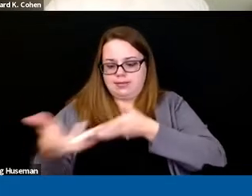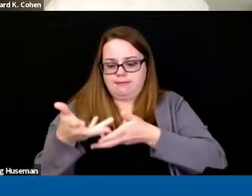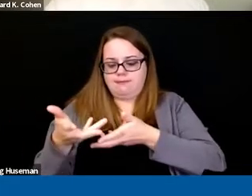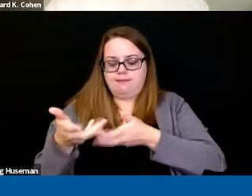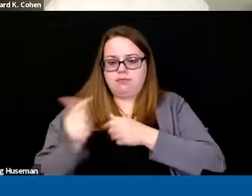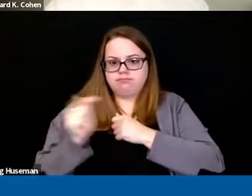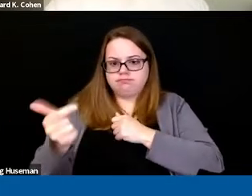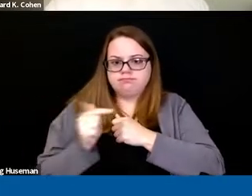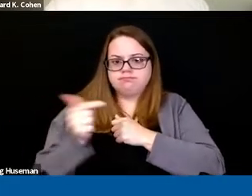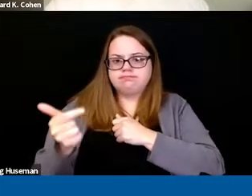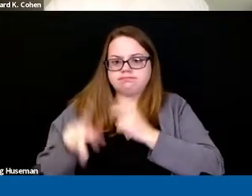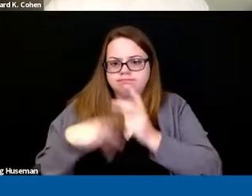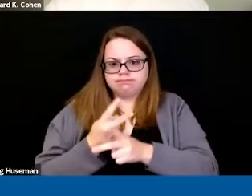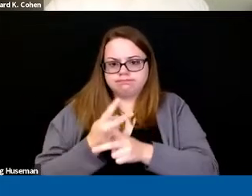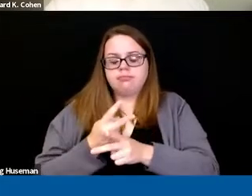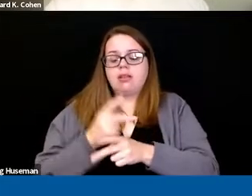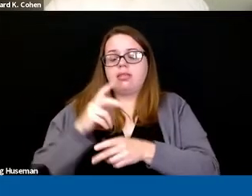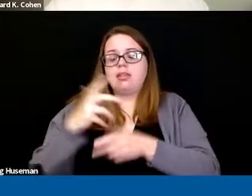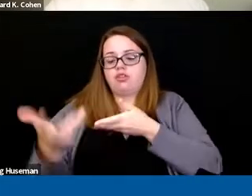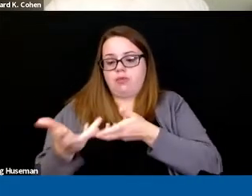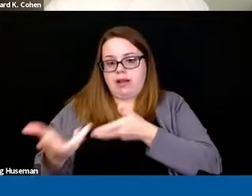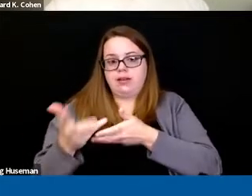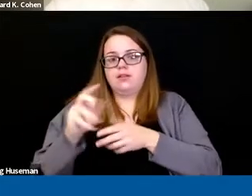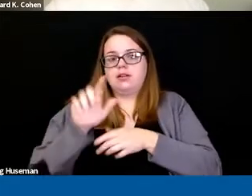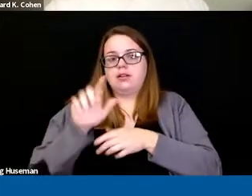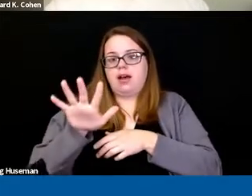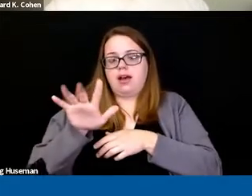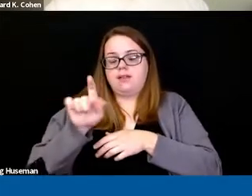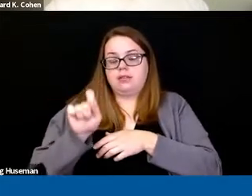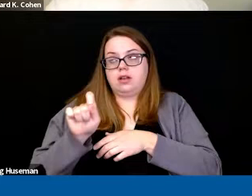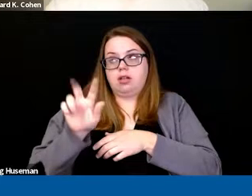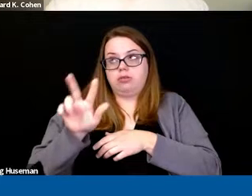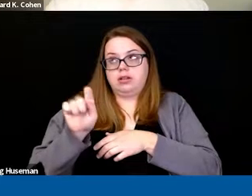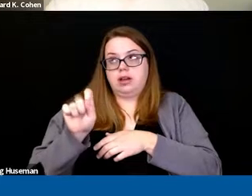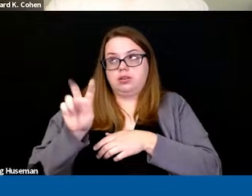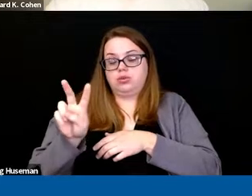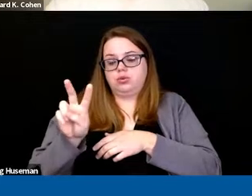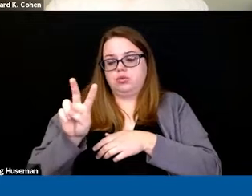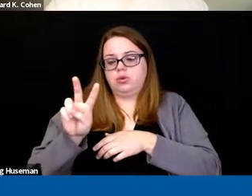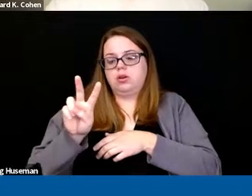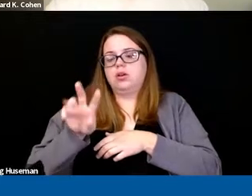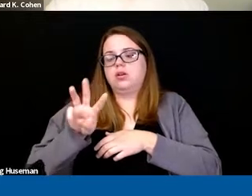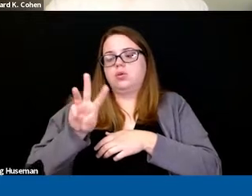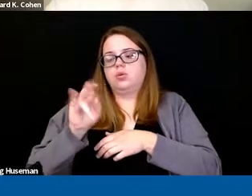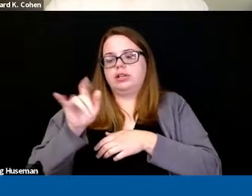These interactive roles are defined in section 5.3.2 Widget Roles, and can be broken down into two groups,